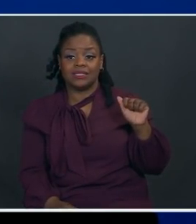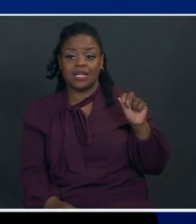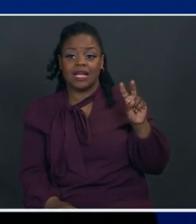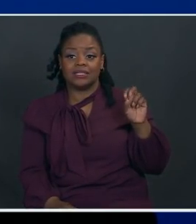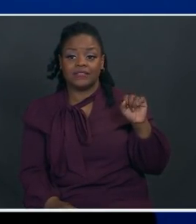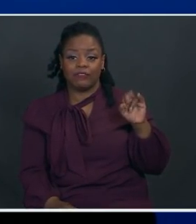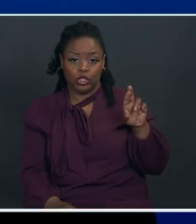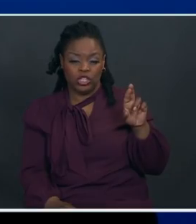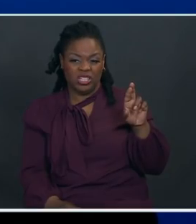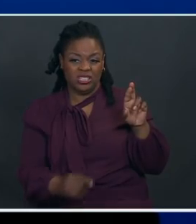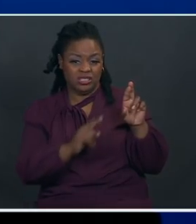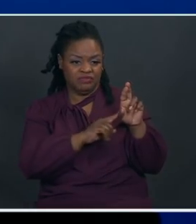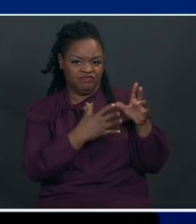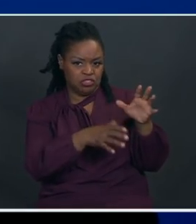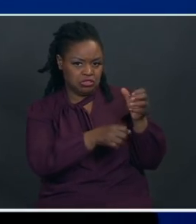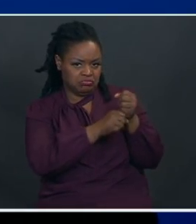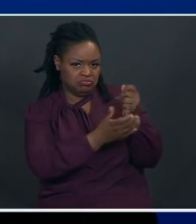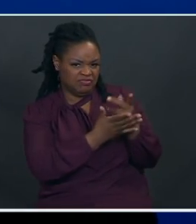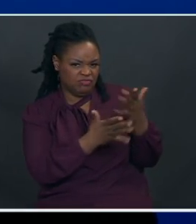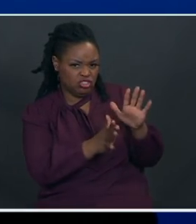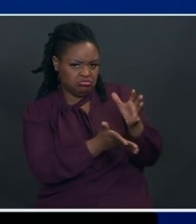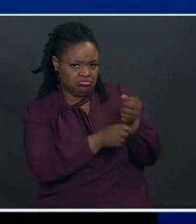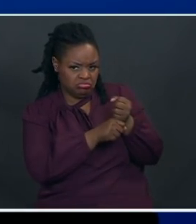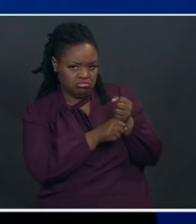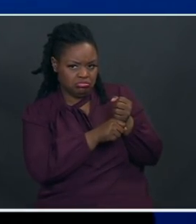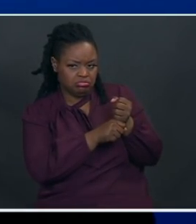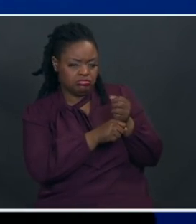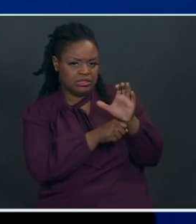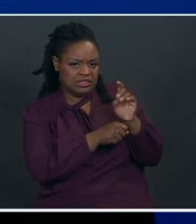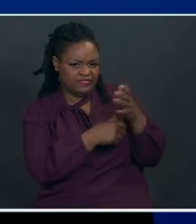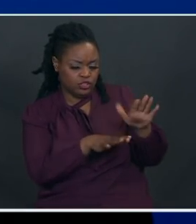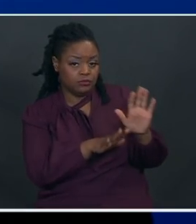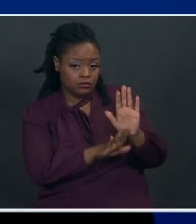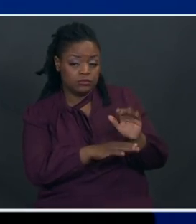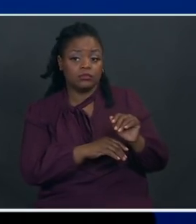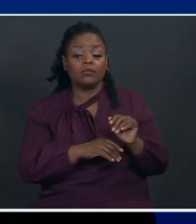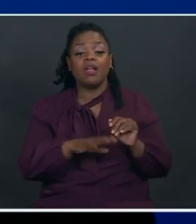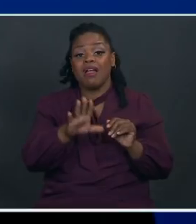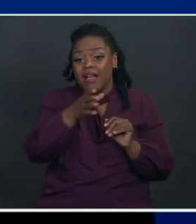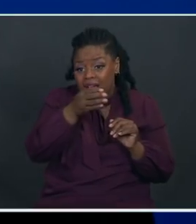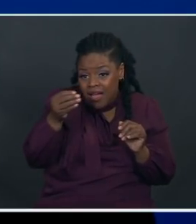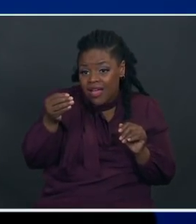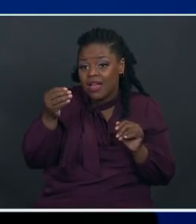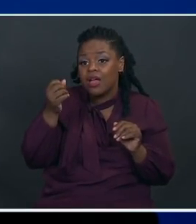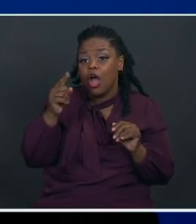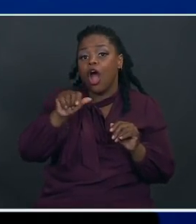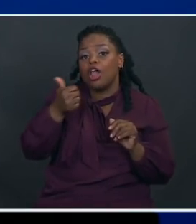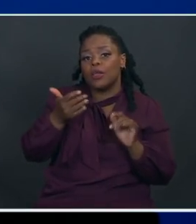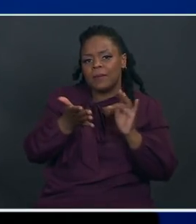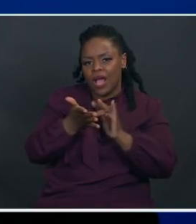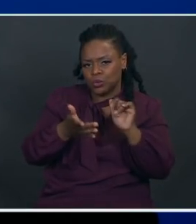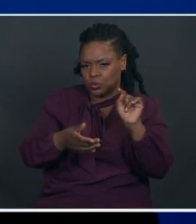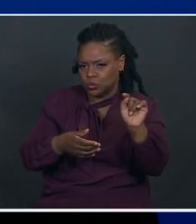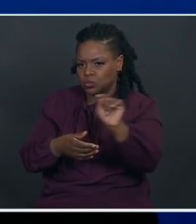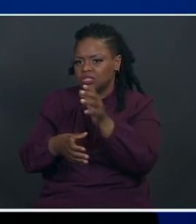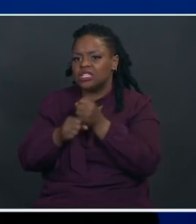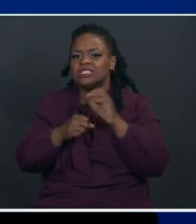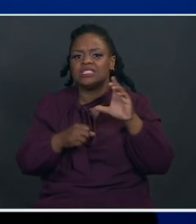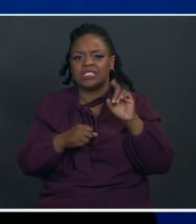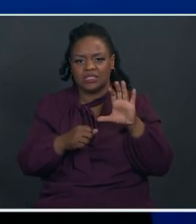and a variety of monoclonal antibodies have also received emergency use authorization, as have convalescent plasma.